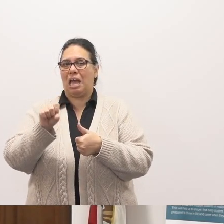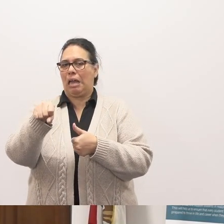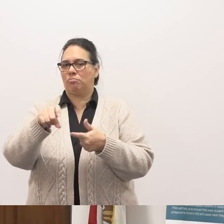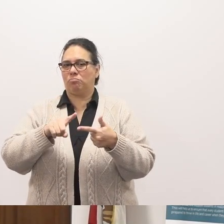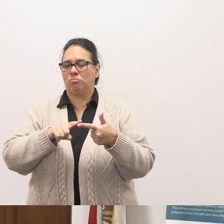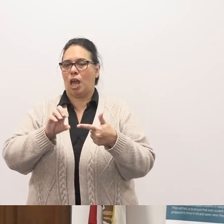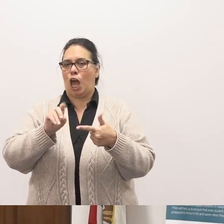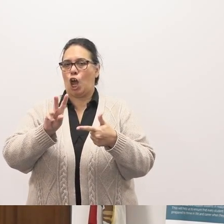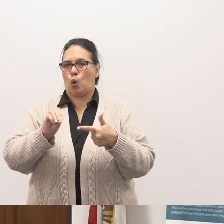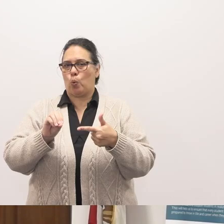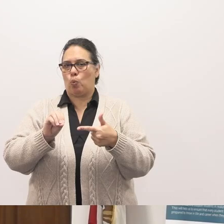Member Otto? - Aye.